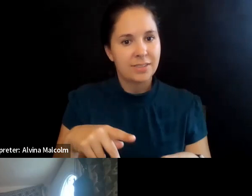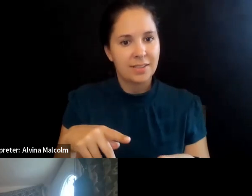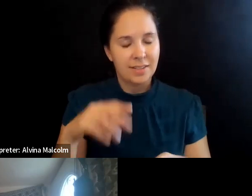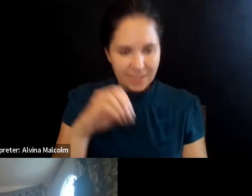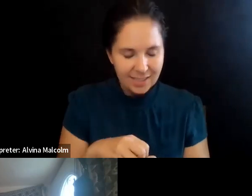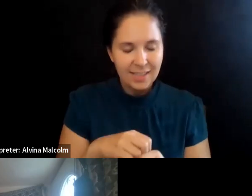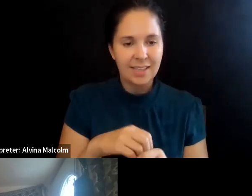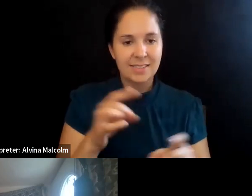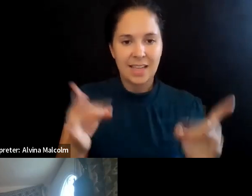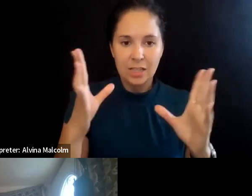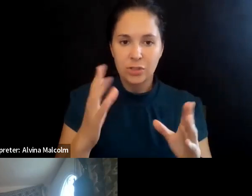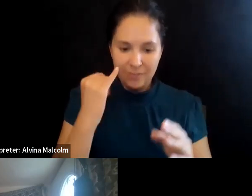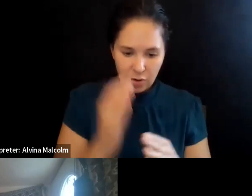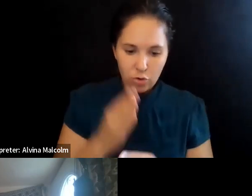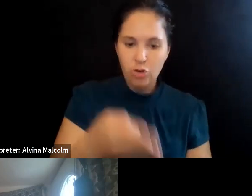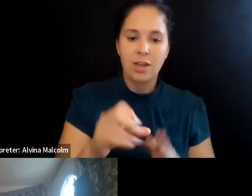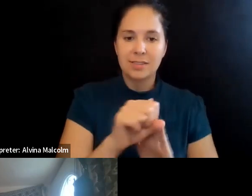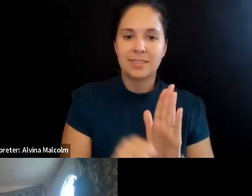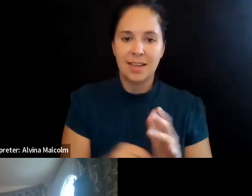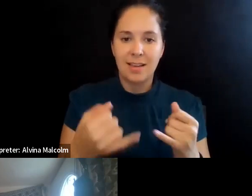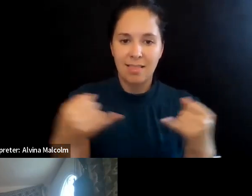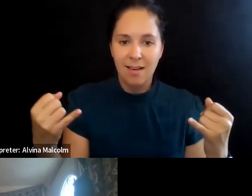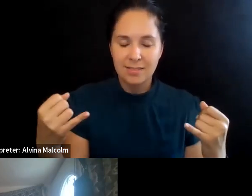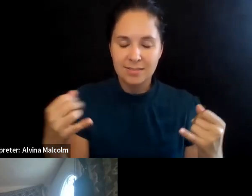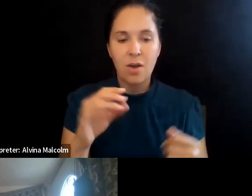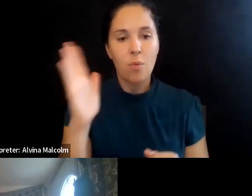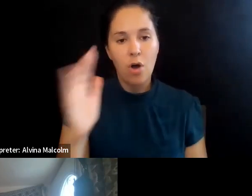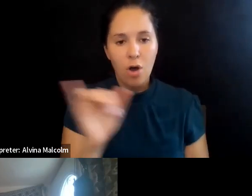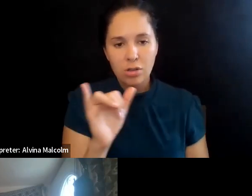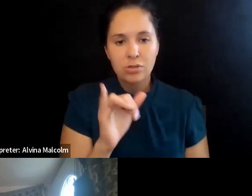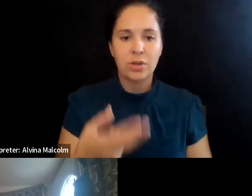dangerous in disasters. The RMA would make Medicaid and all Medicaid services